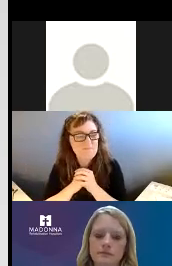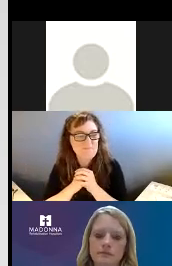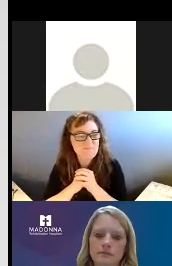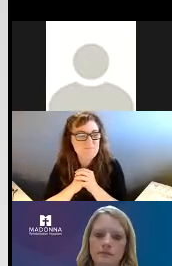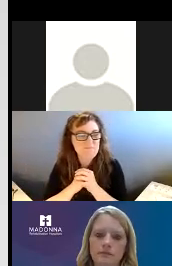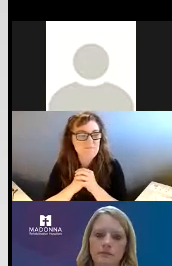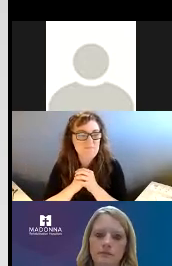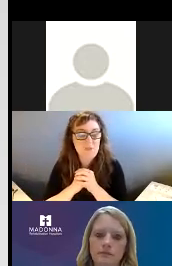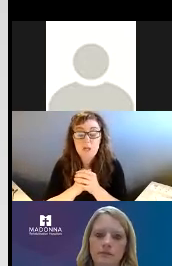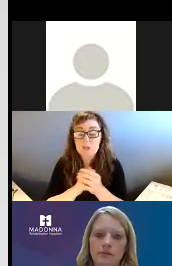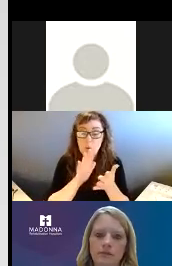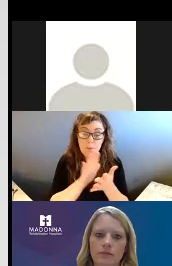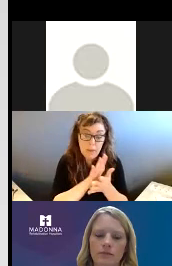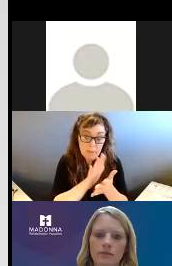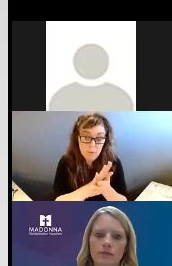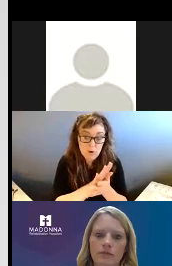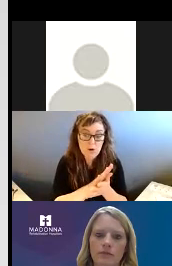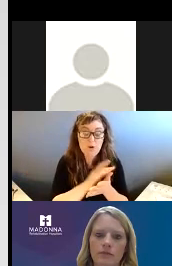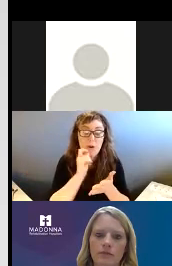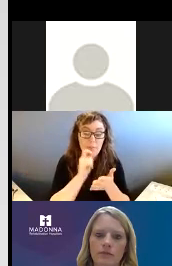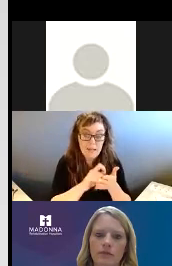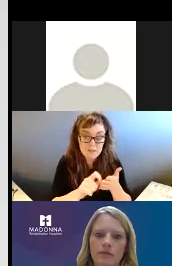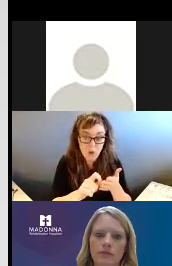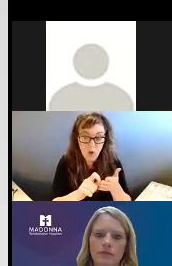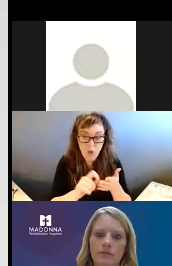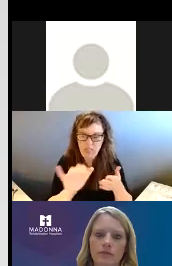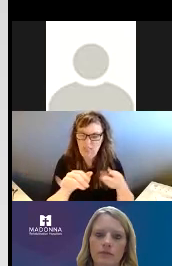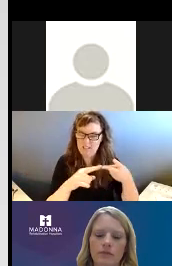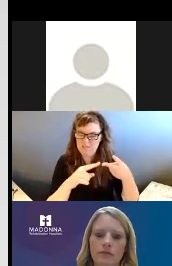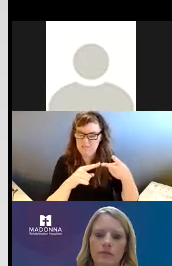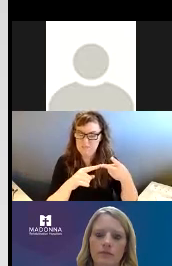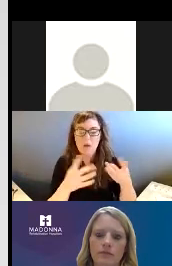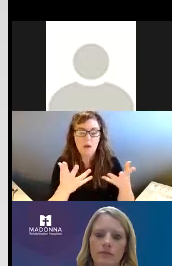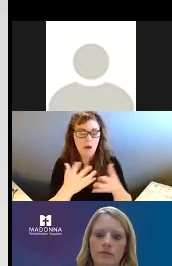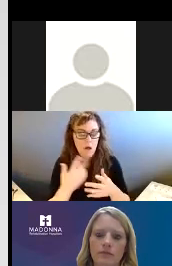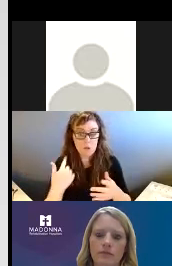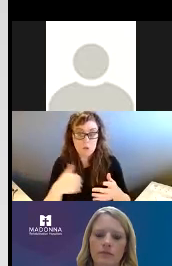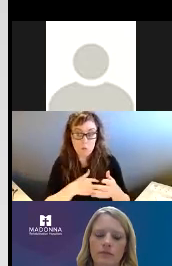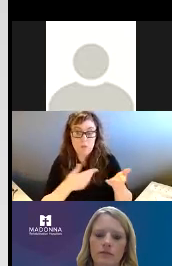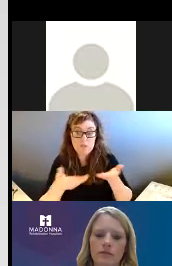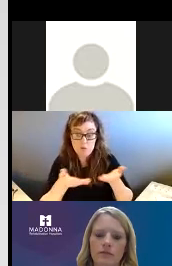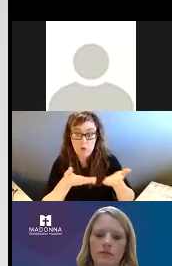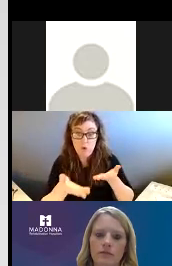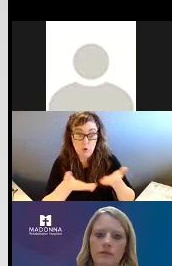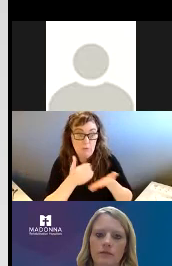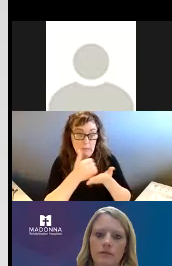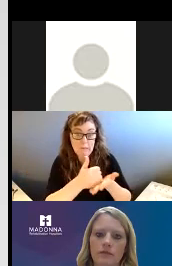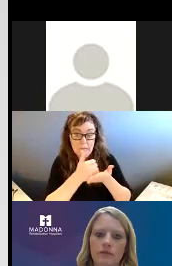SO, ULTIMATELY PAPER/PENCIL HAS BEEN KIND OF HOW WE HAVE SERVED OUR PATIENTS THAT ARE OUTSIDE OF OUR RADIUS.